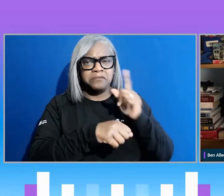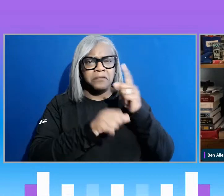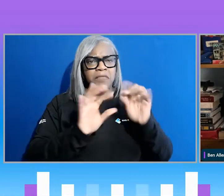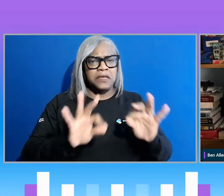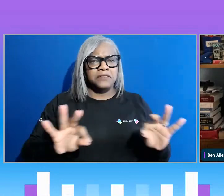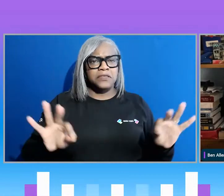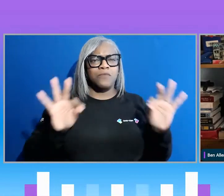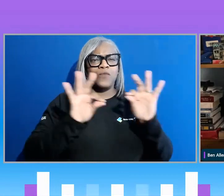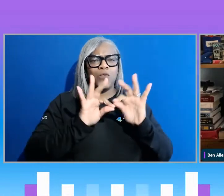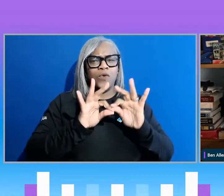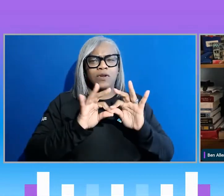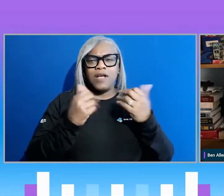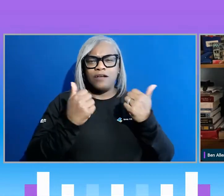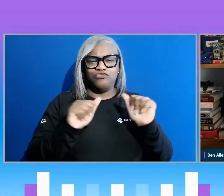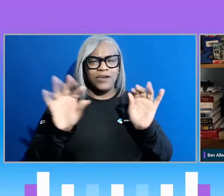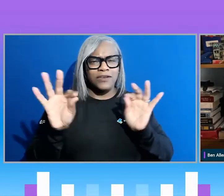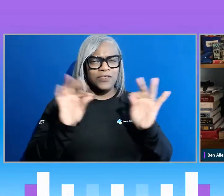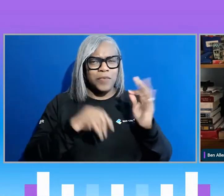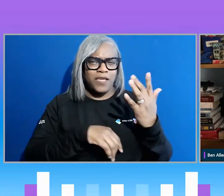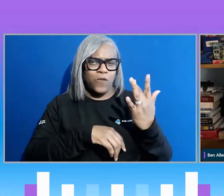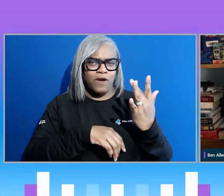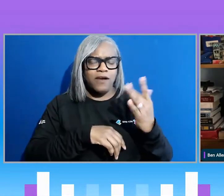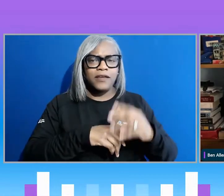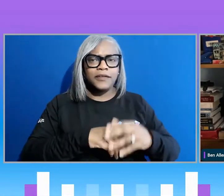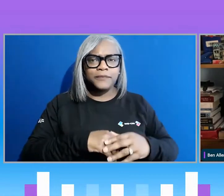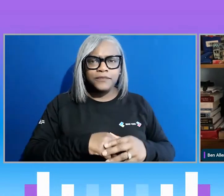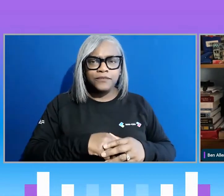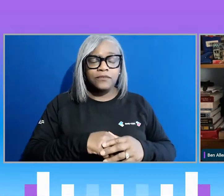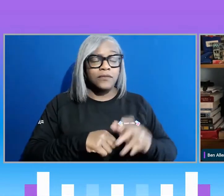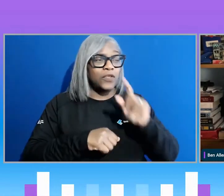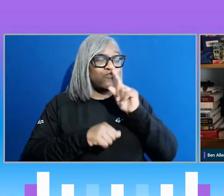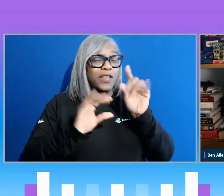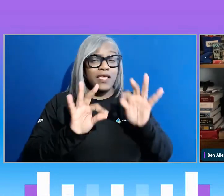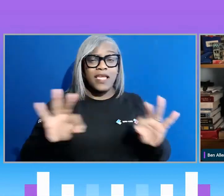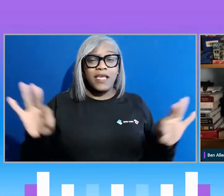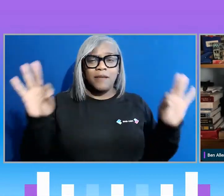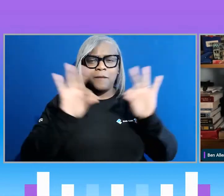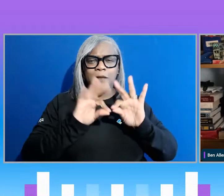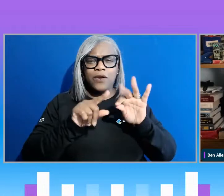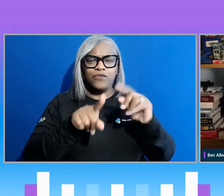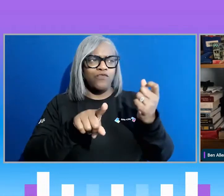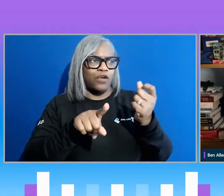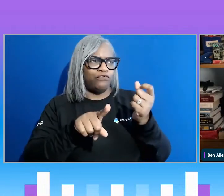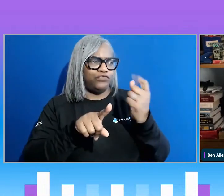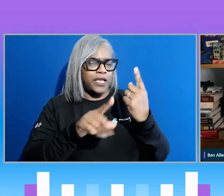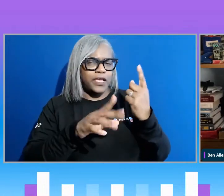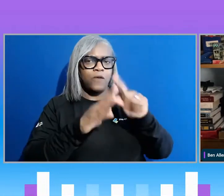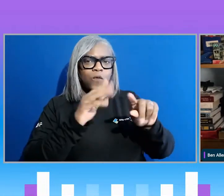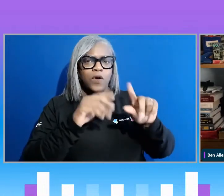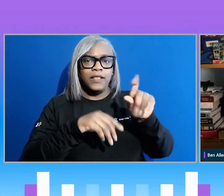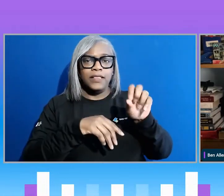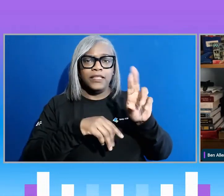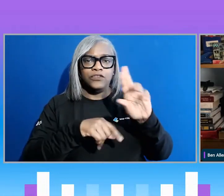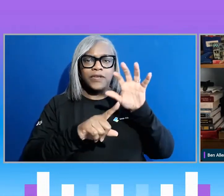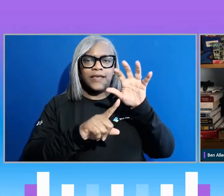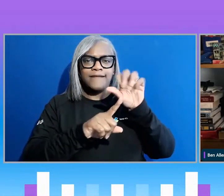I'll try and explain why. So it's really important that you understand kind of what rules